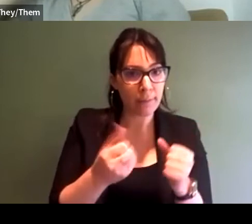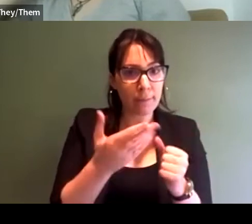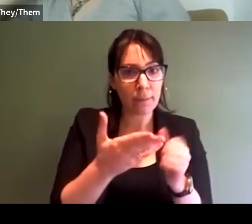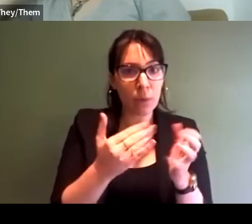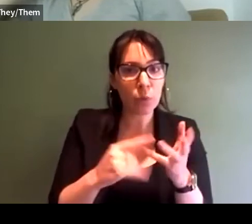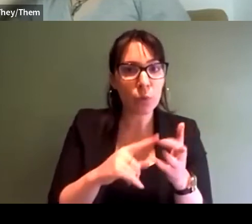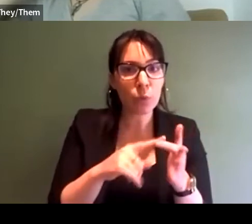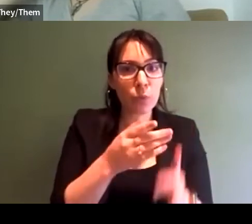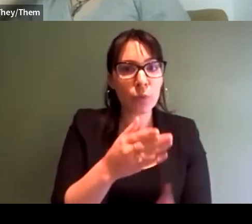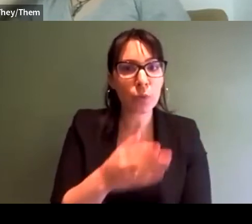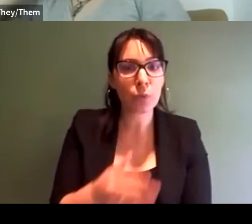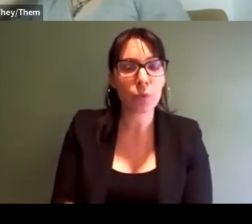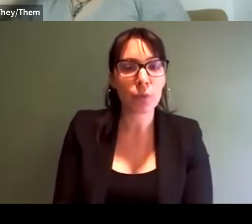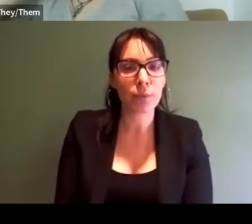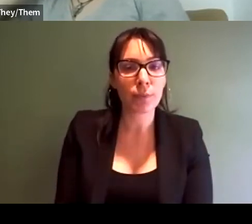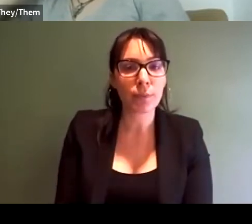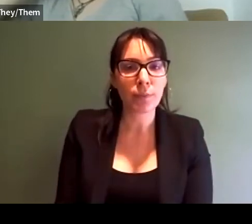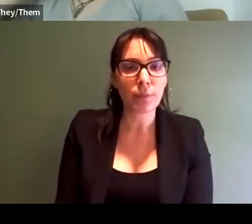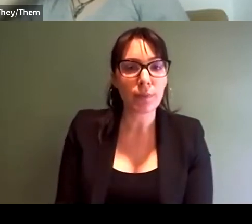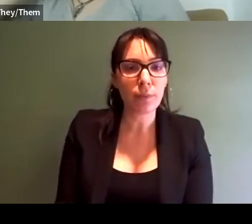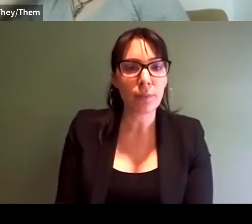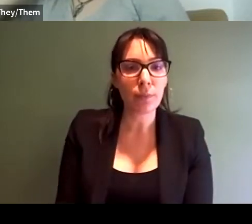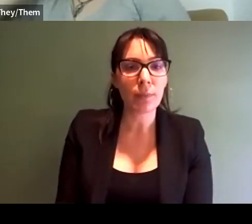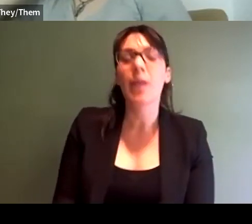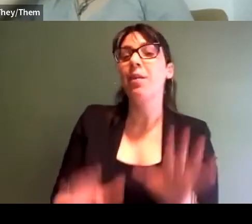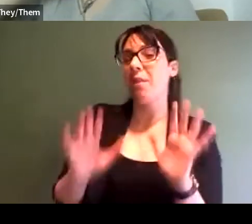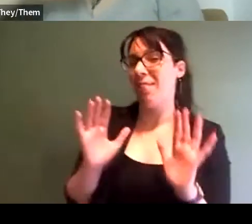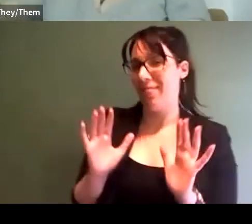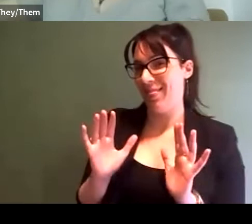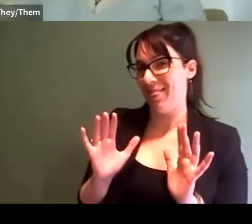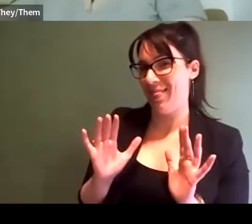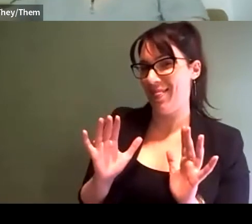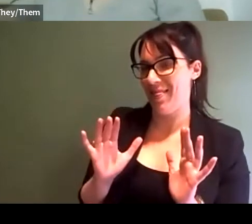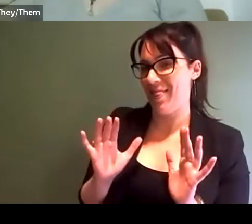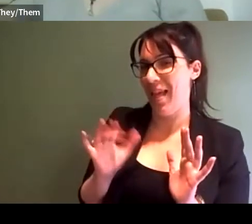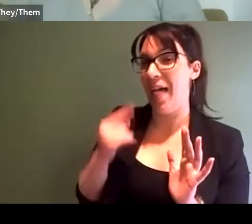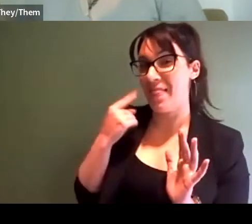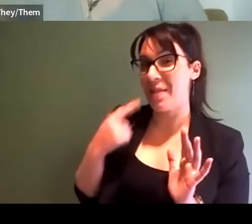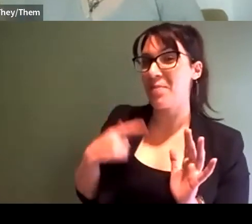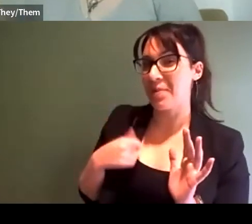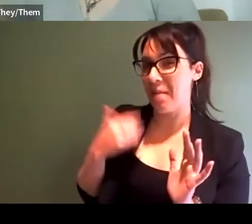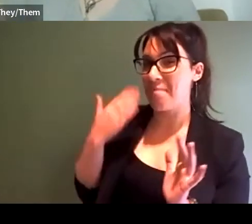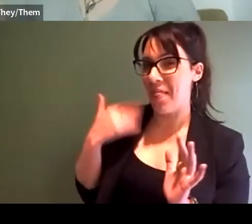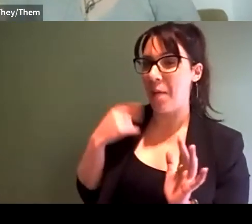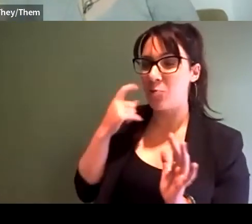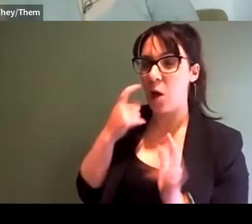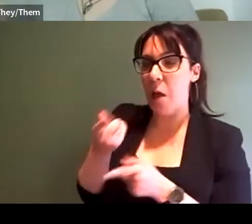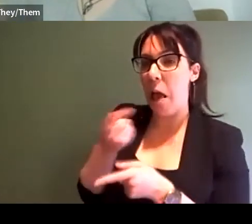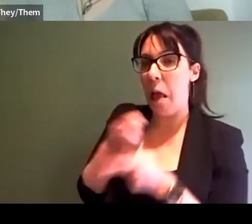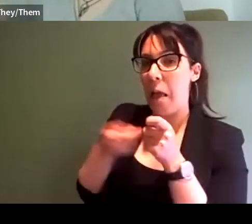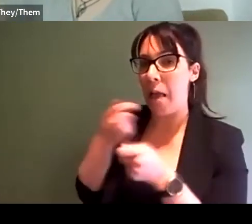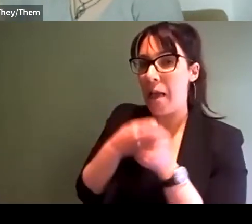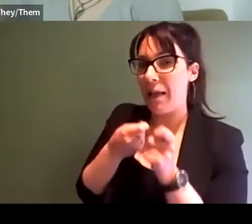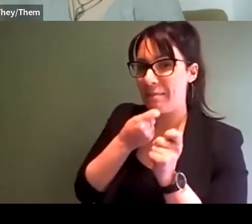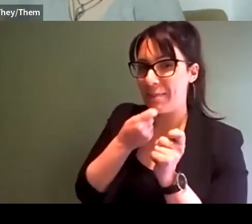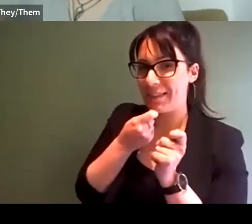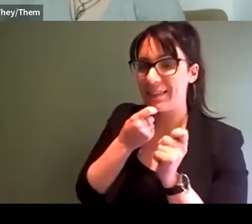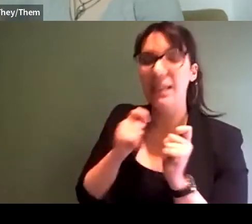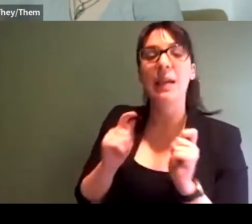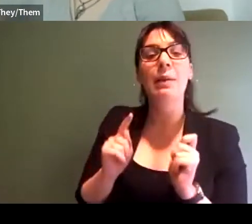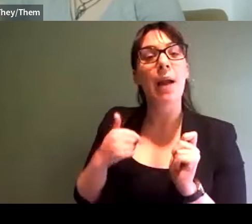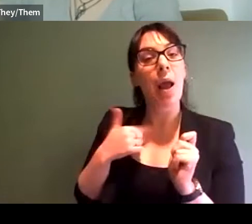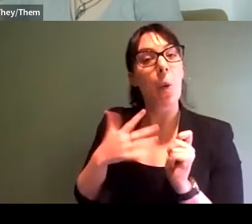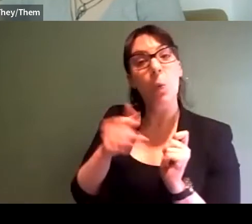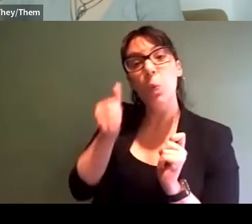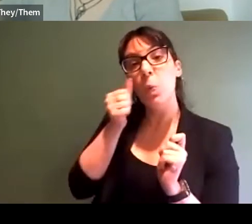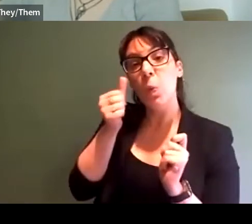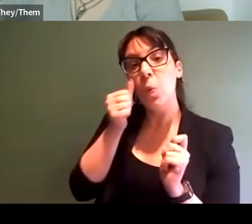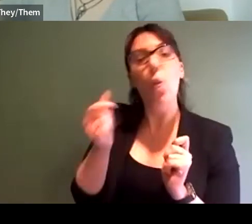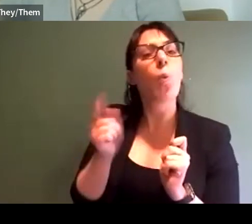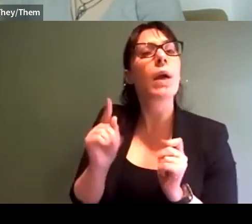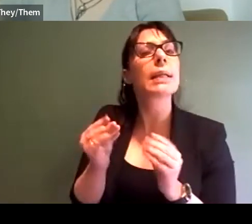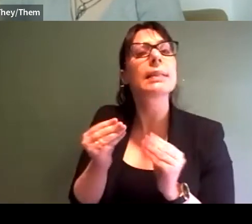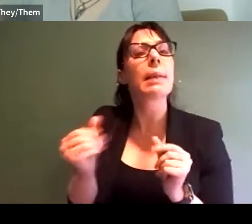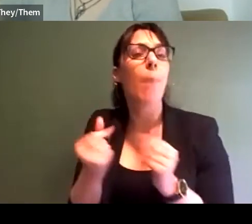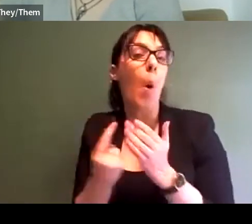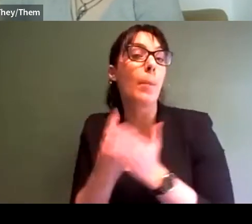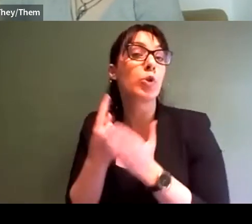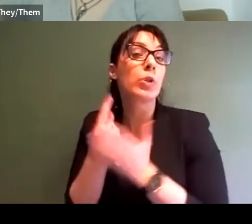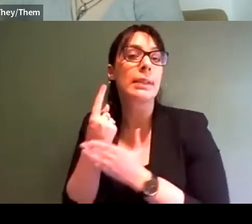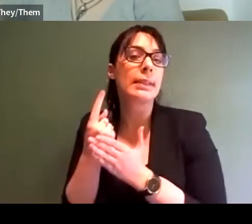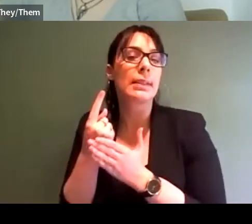Yes, I suppose, what I'm actually fishing for, and maybe this is maybe that maybe this is the parent in me is I suppose, what are some little opportunities in life, that parents can practice some of those skills.